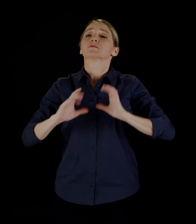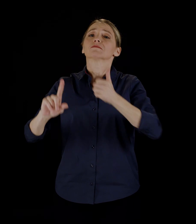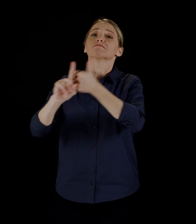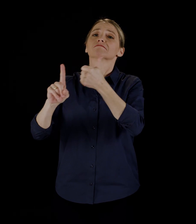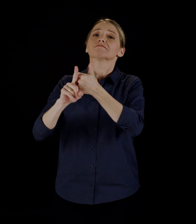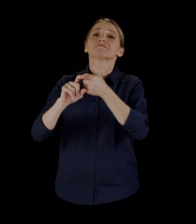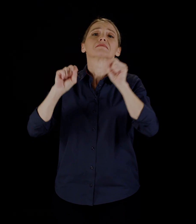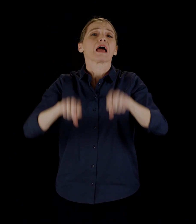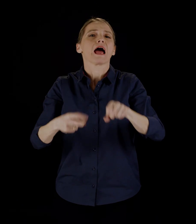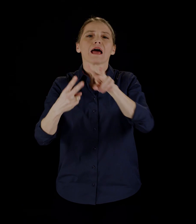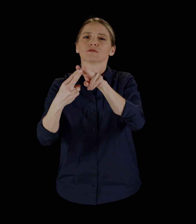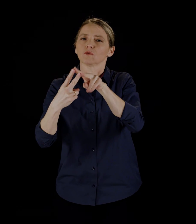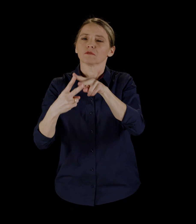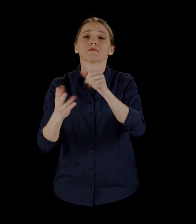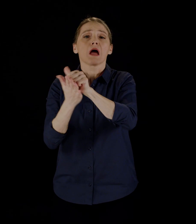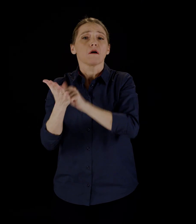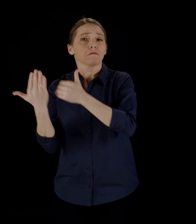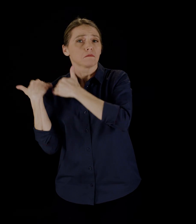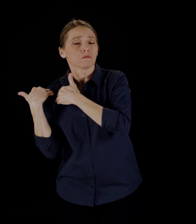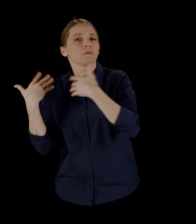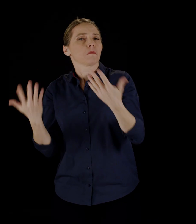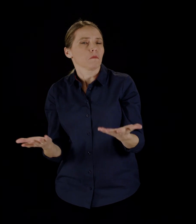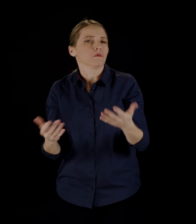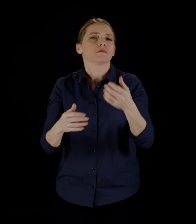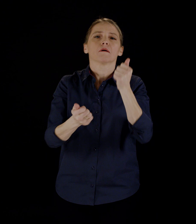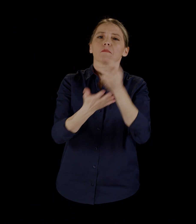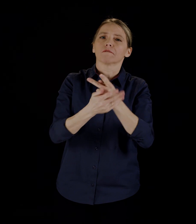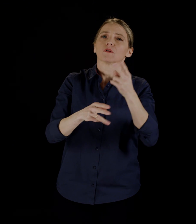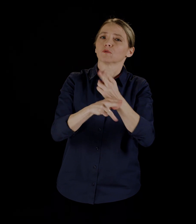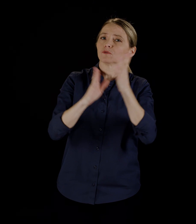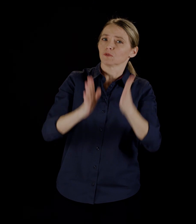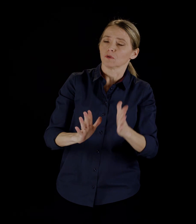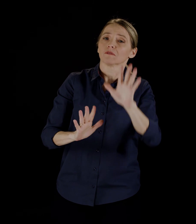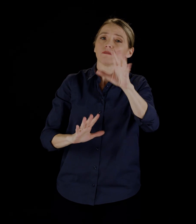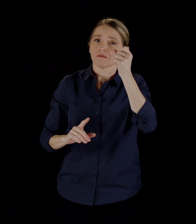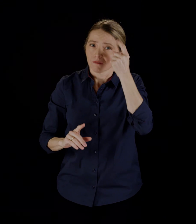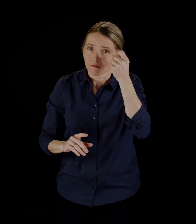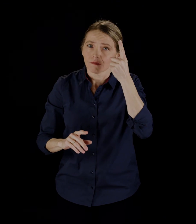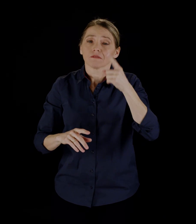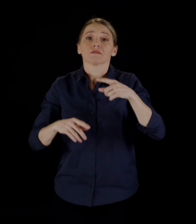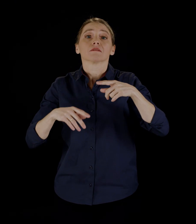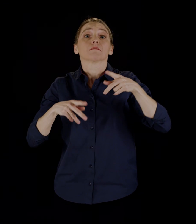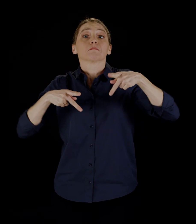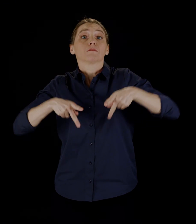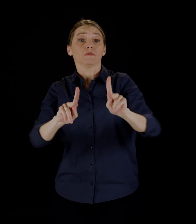A customer can be an account holder or authorized user, although the permissions of each may